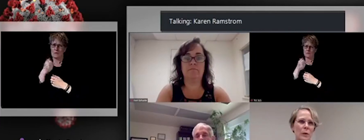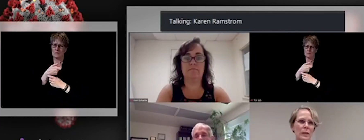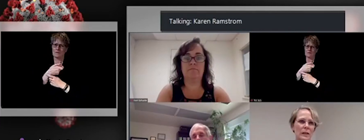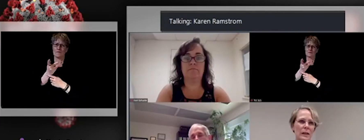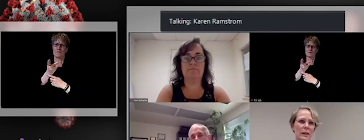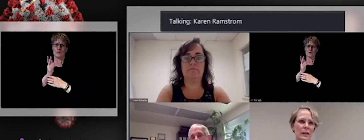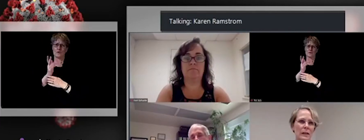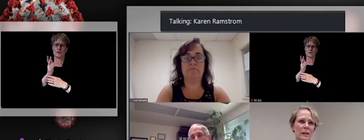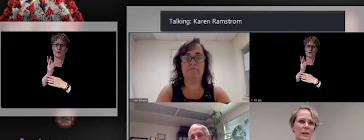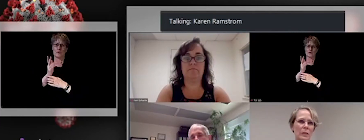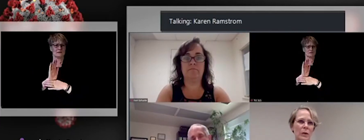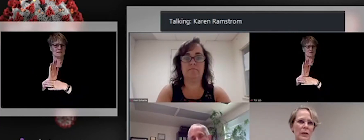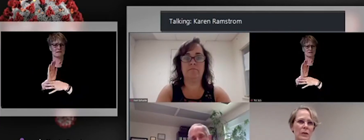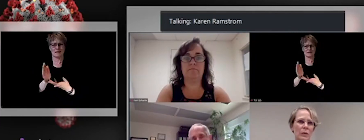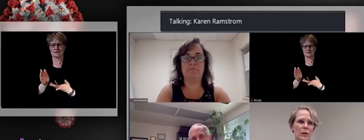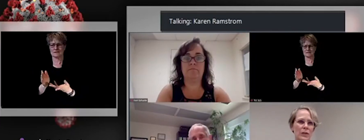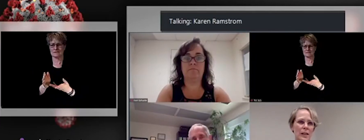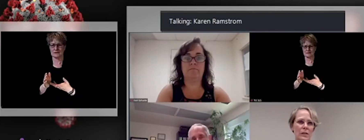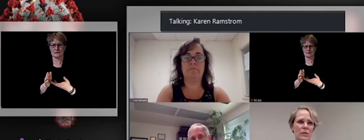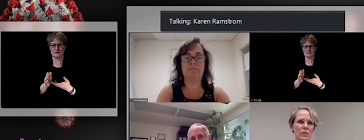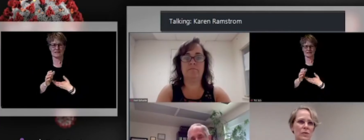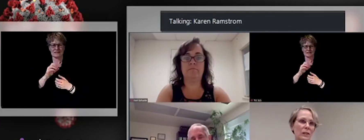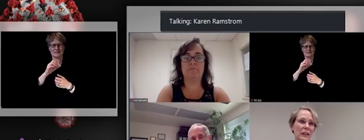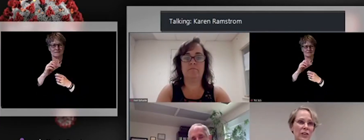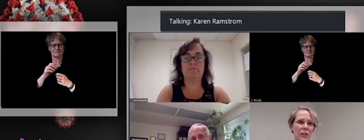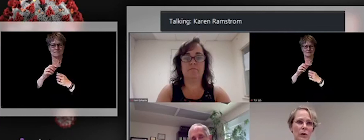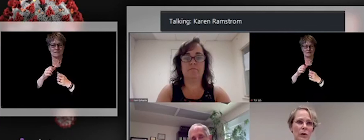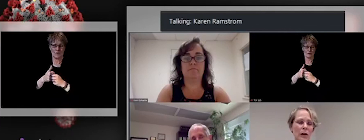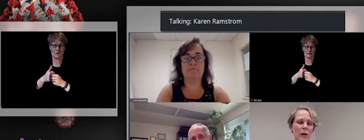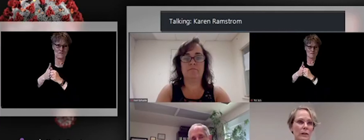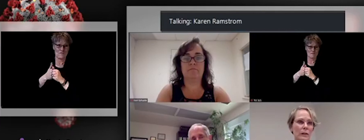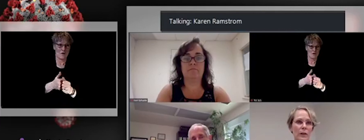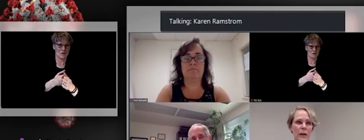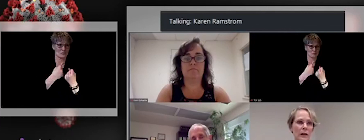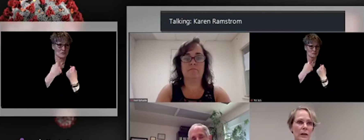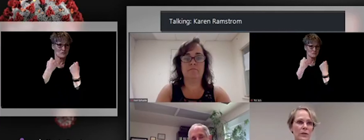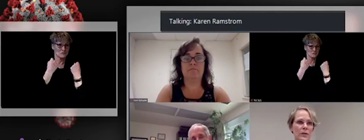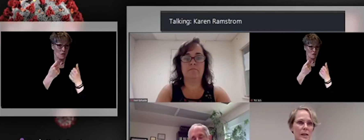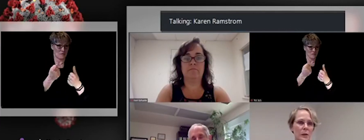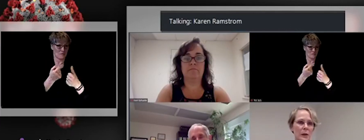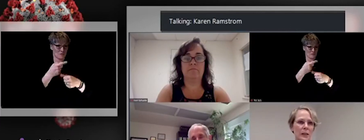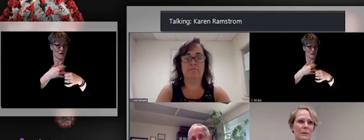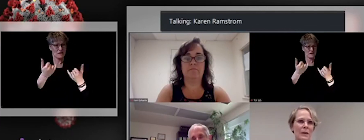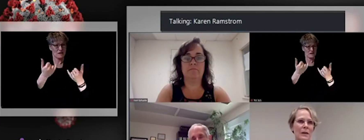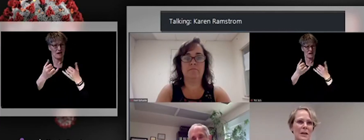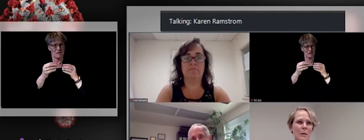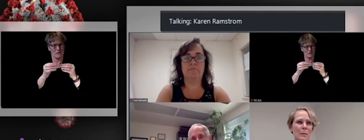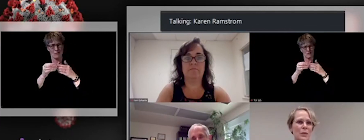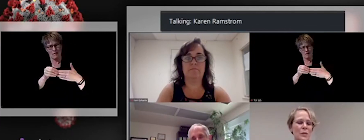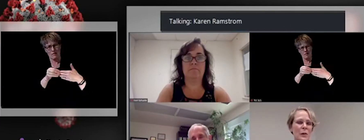hoping that we can reverse that sooner than later or all of the same opinion but those